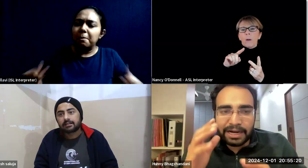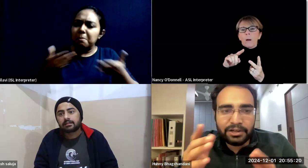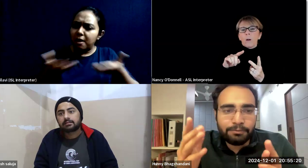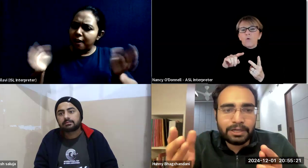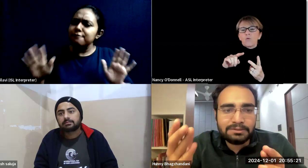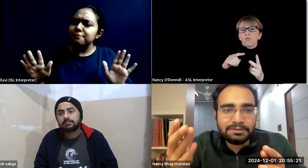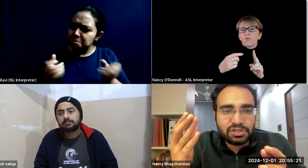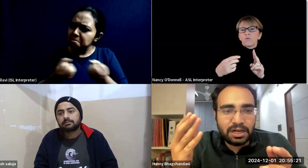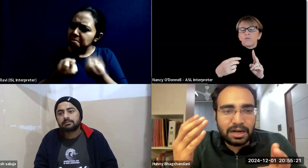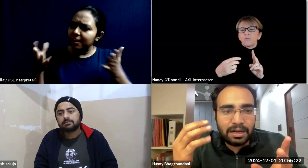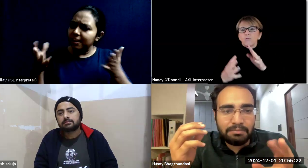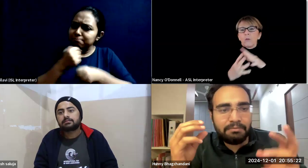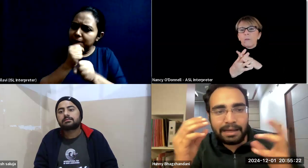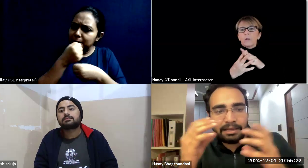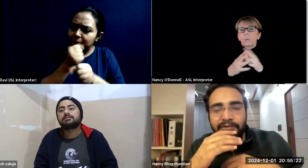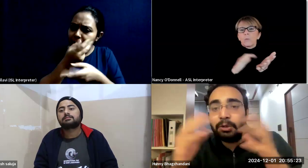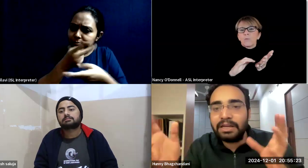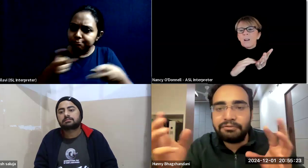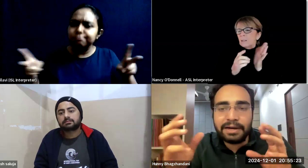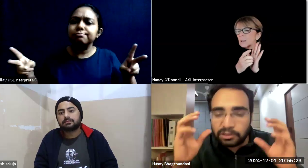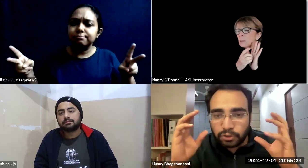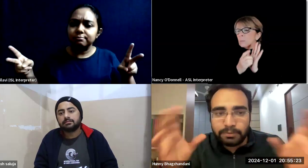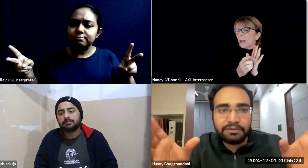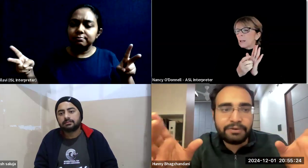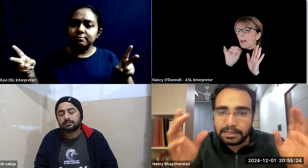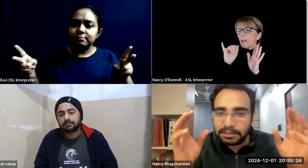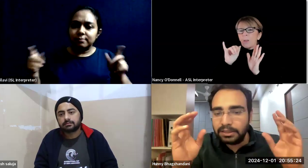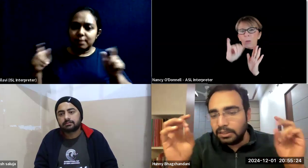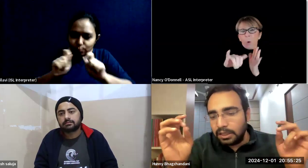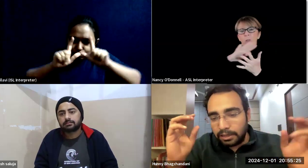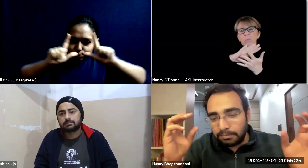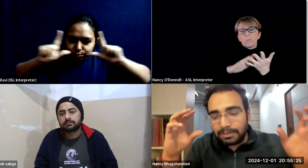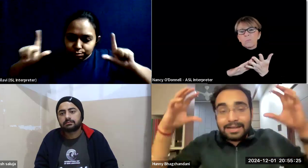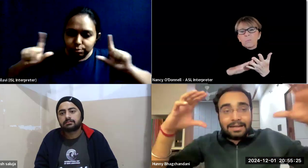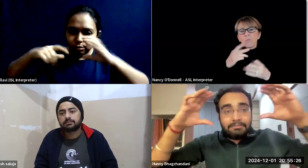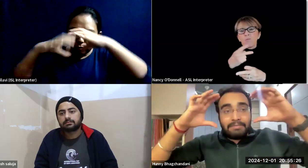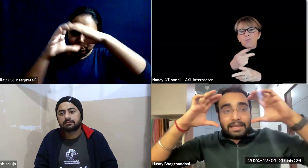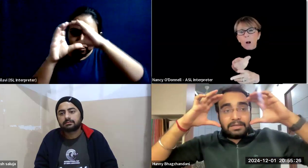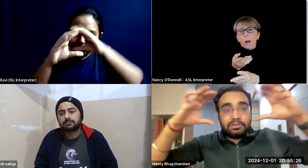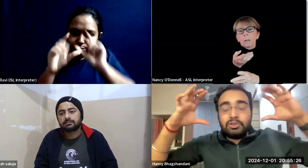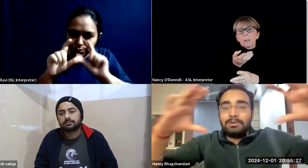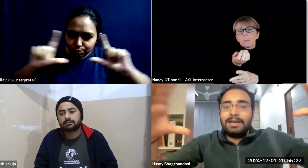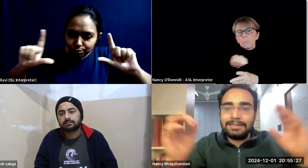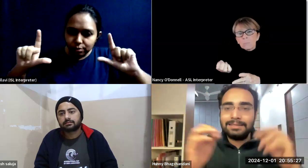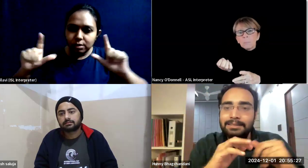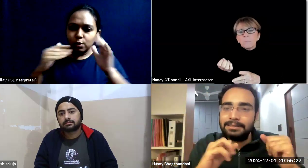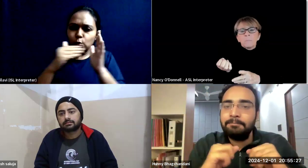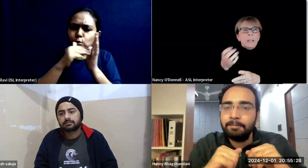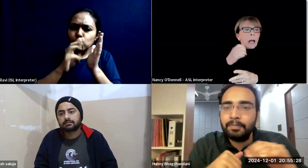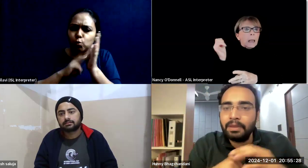For variety of products which like video magnifiers, Zoom magnifiers, like zoom glasses,